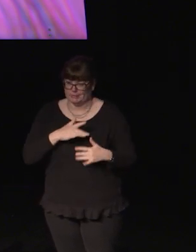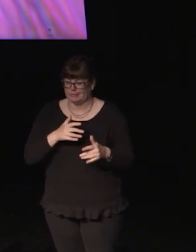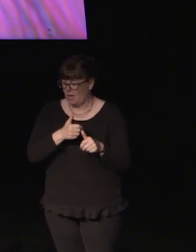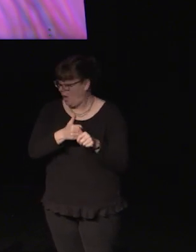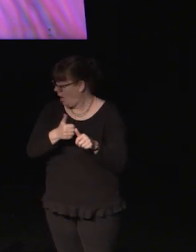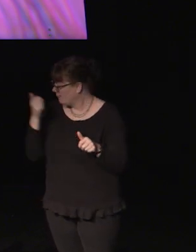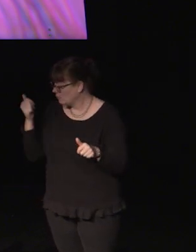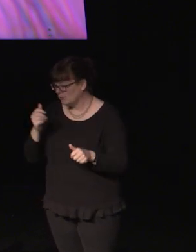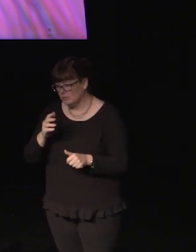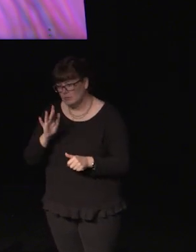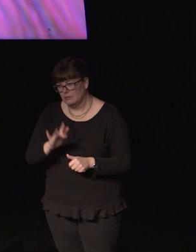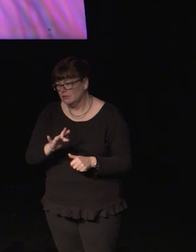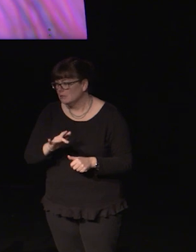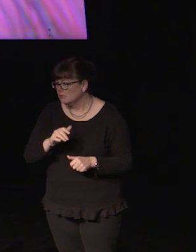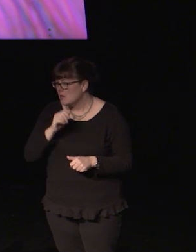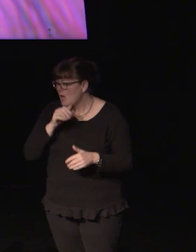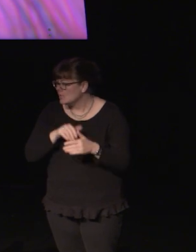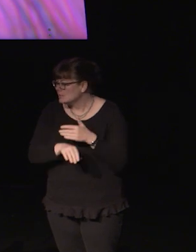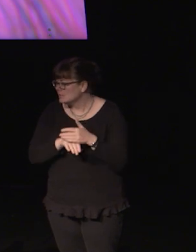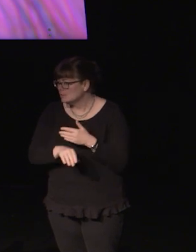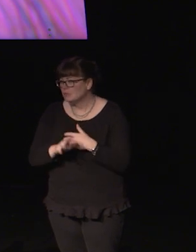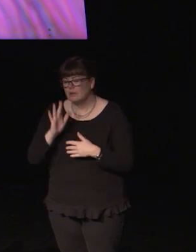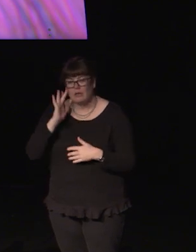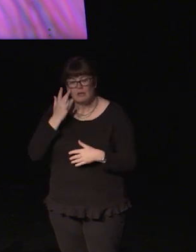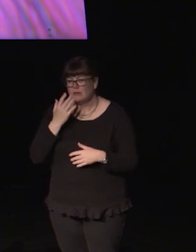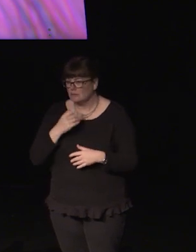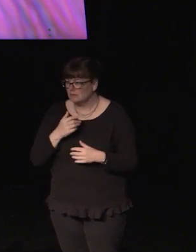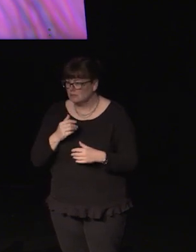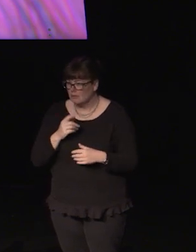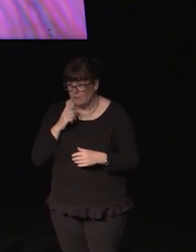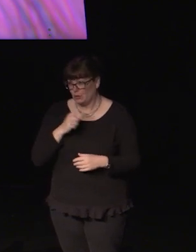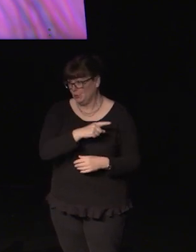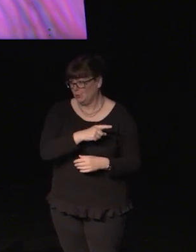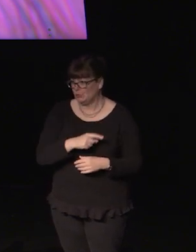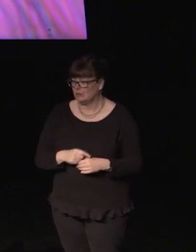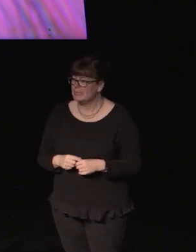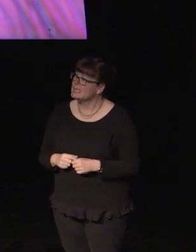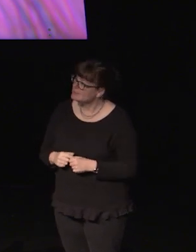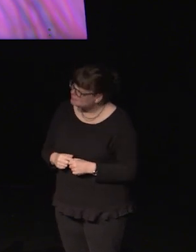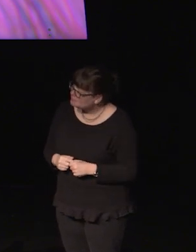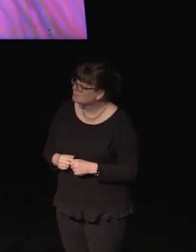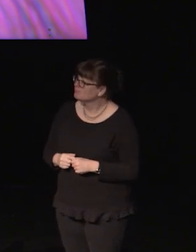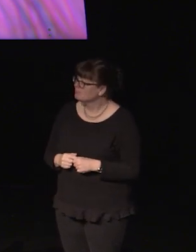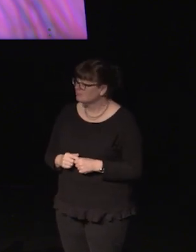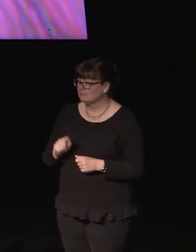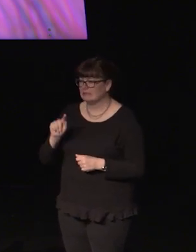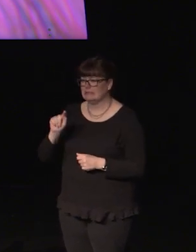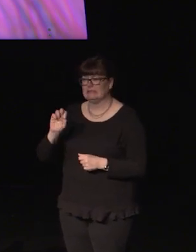just because of how inaccessible they are to you? I would say really text heavy games.